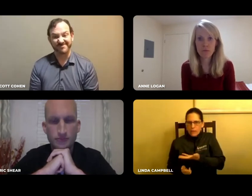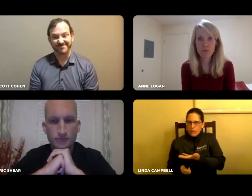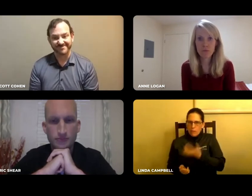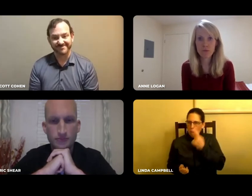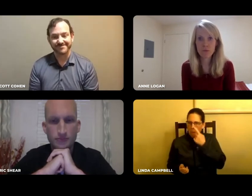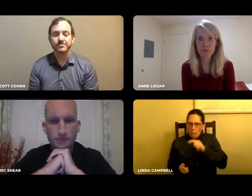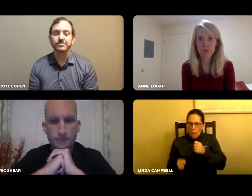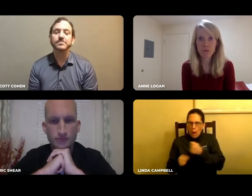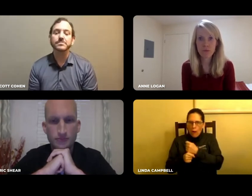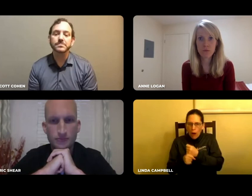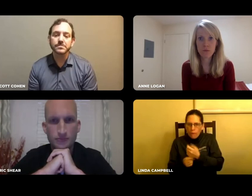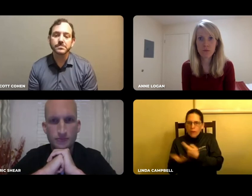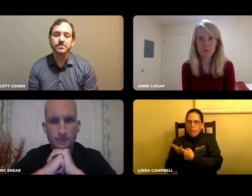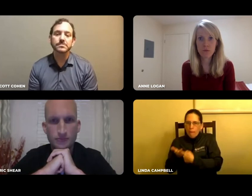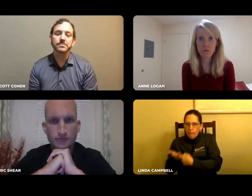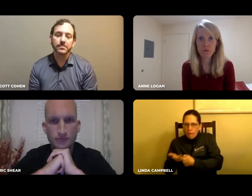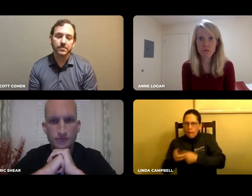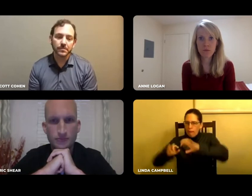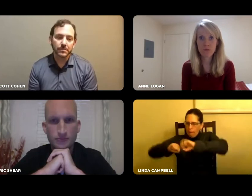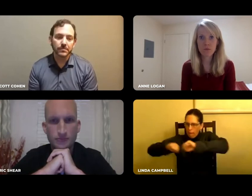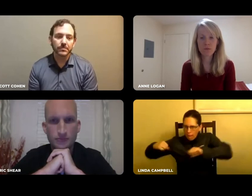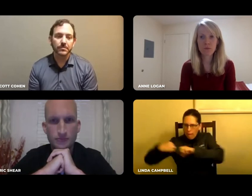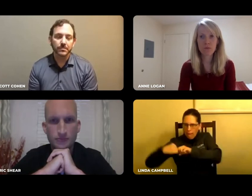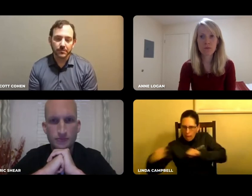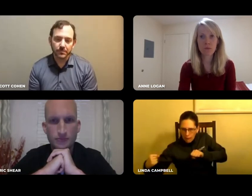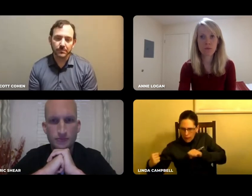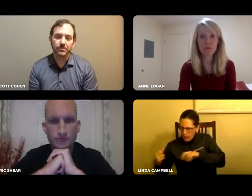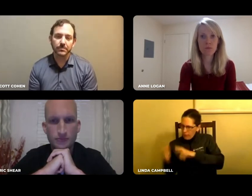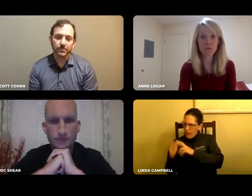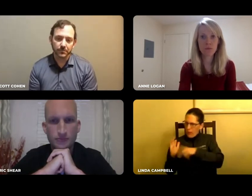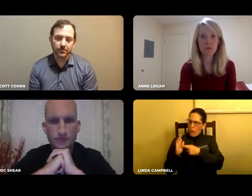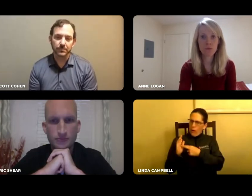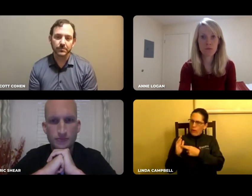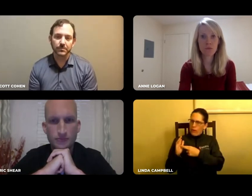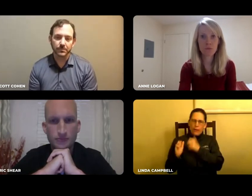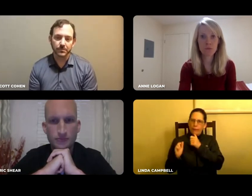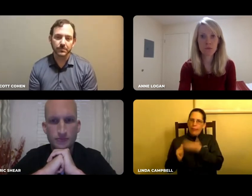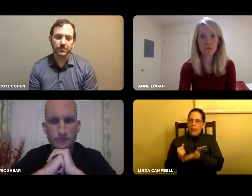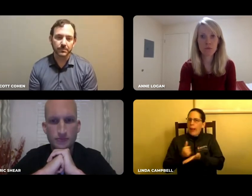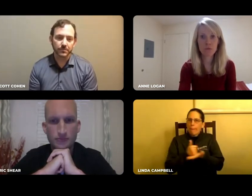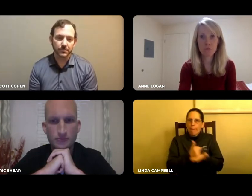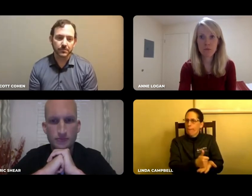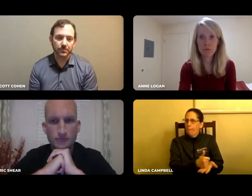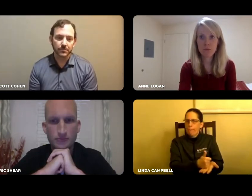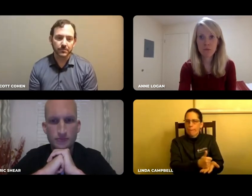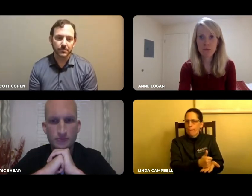We'd have long discussions. Have coffee and talk.